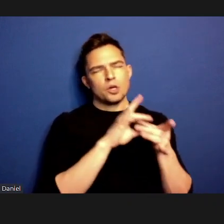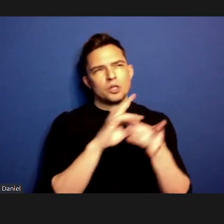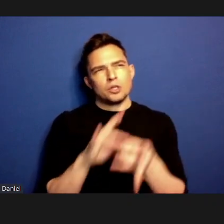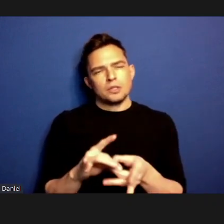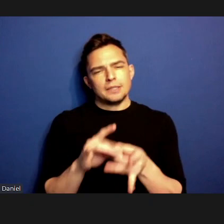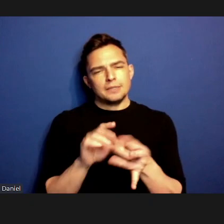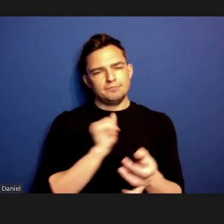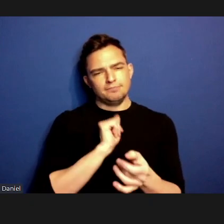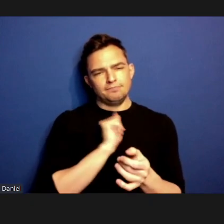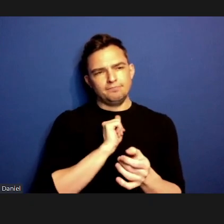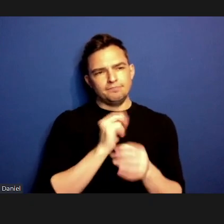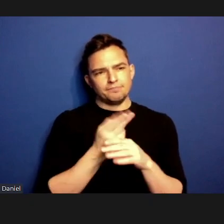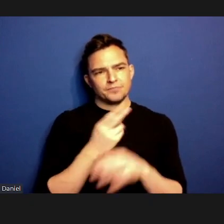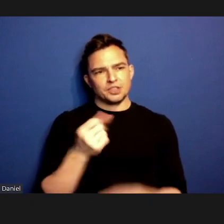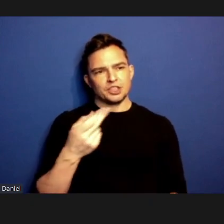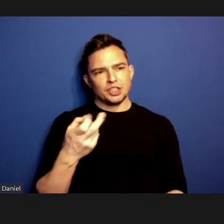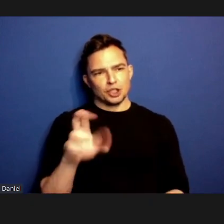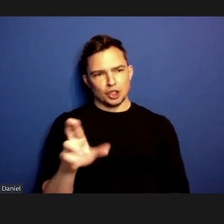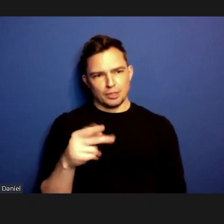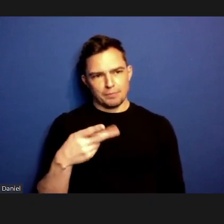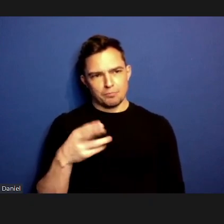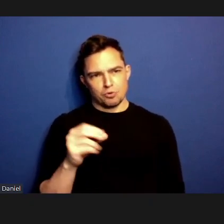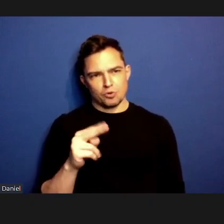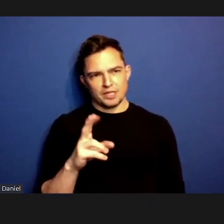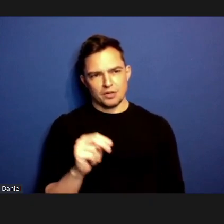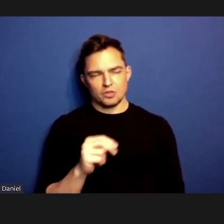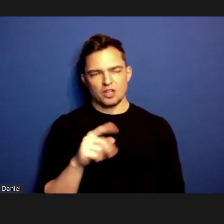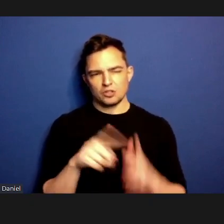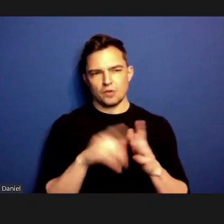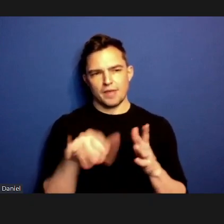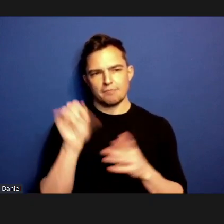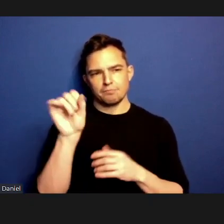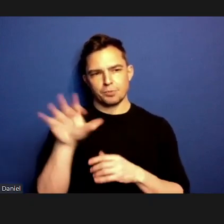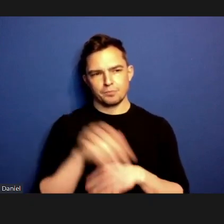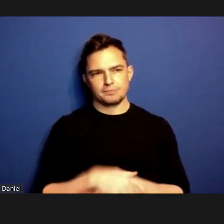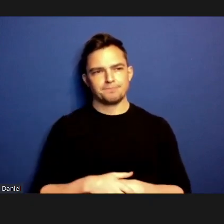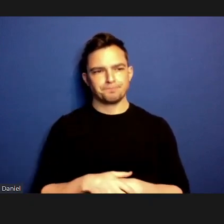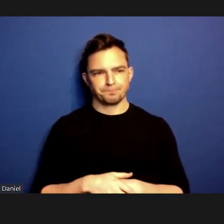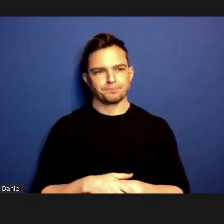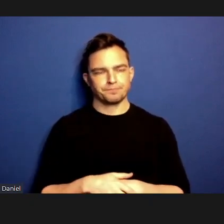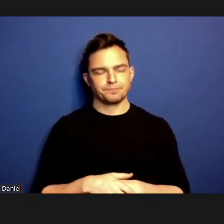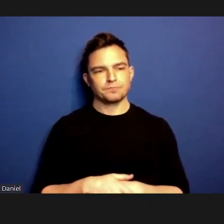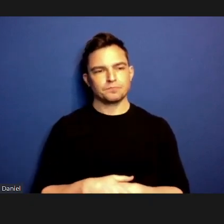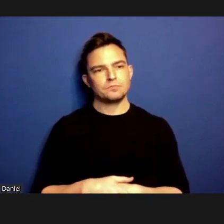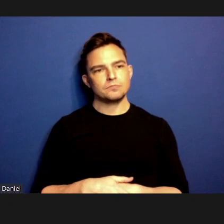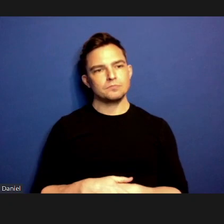I go by she/her pronouns. So I just wanted to start off there. And in taking the leadership